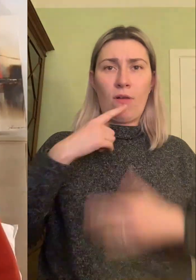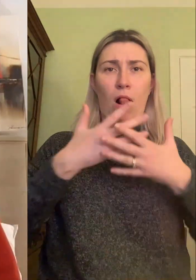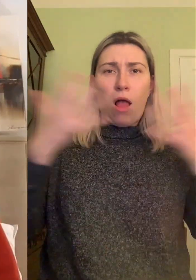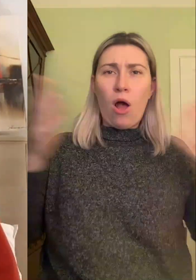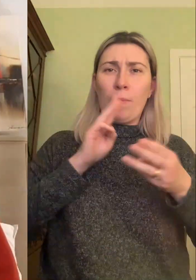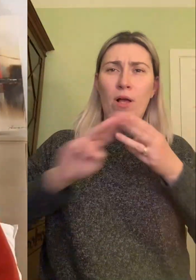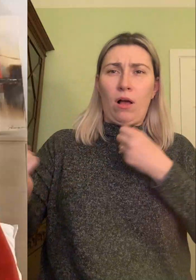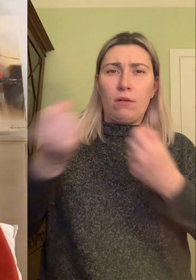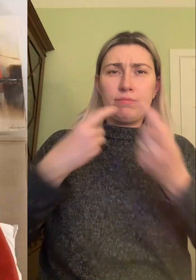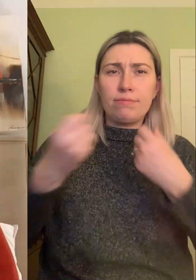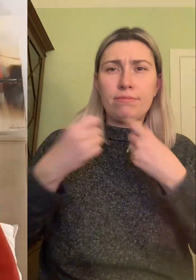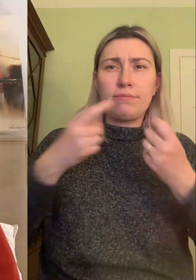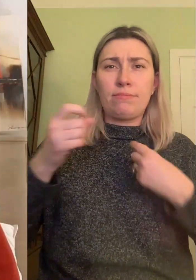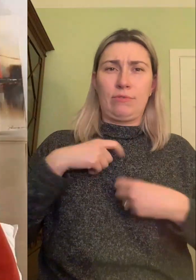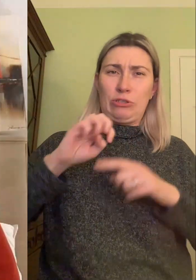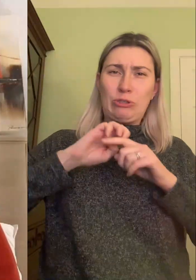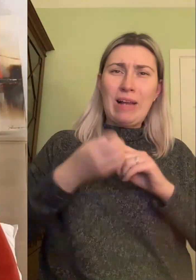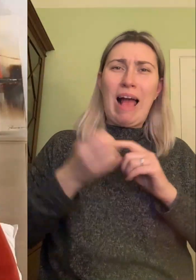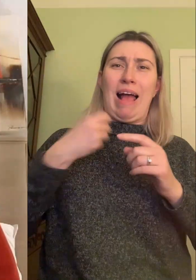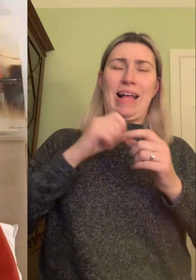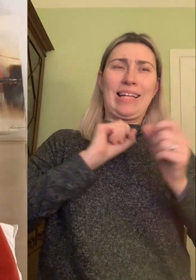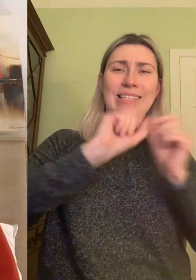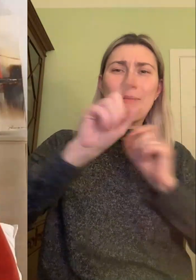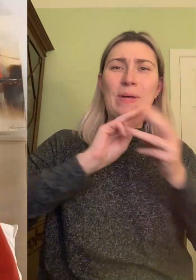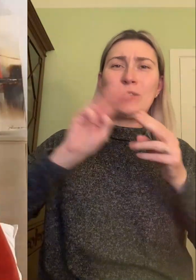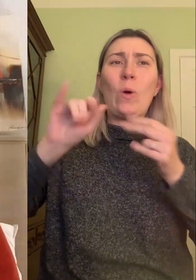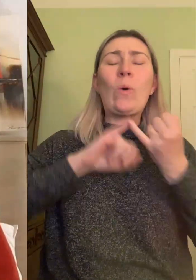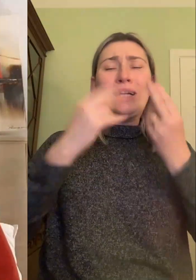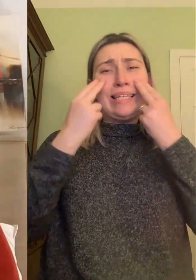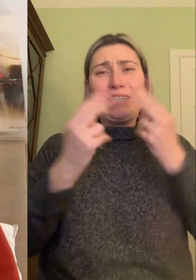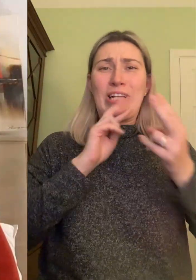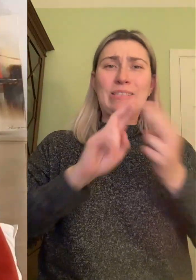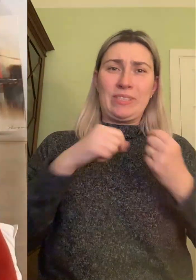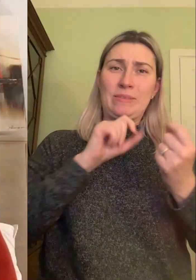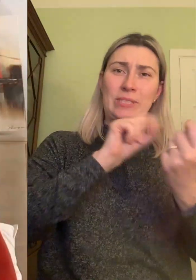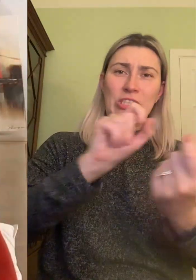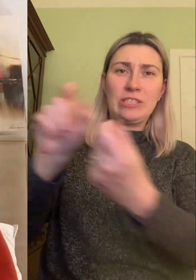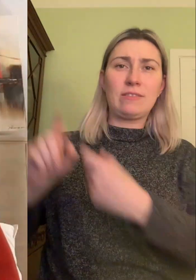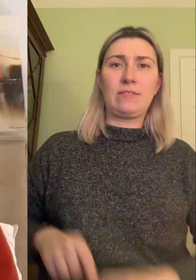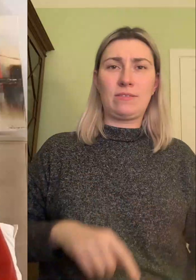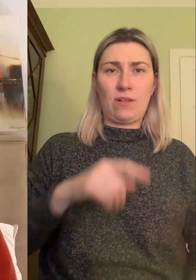I’ve got lots and lots of messages. I’m trying to get through the ones that need responses.